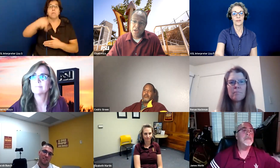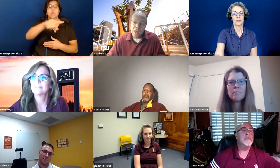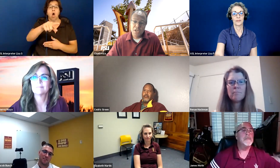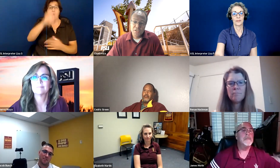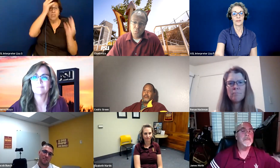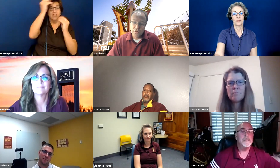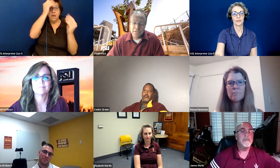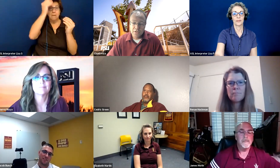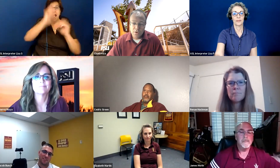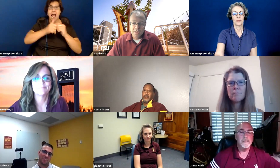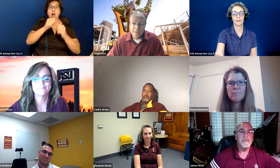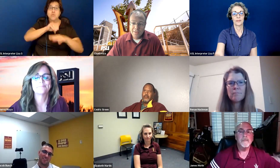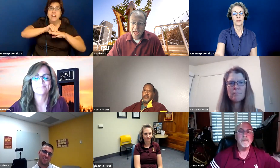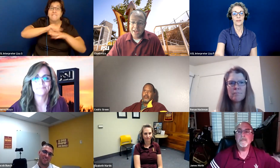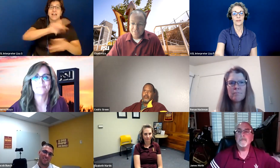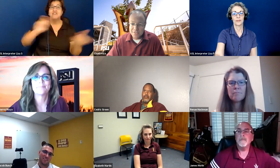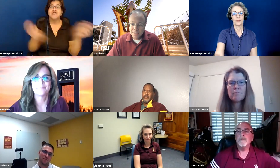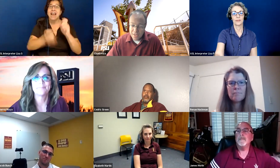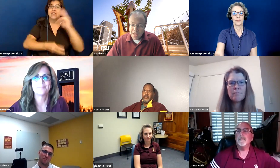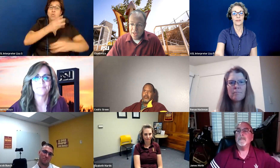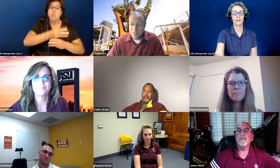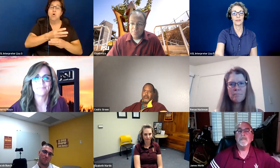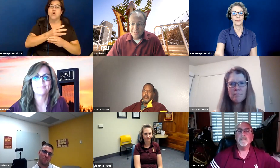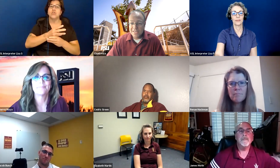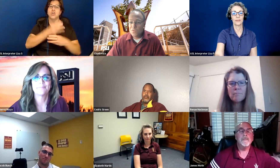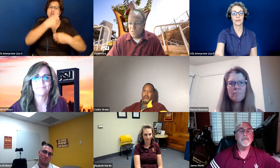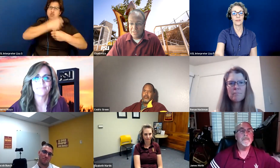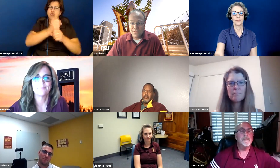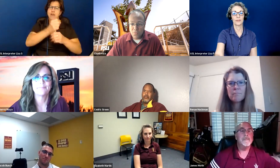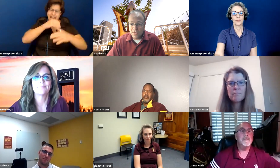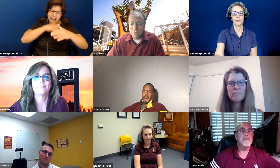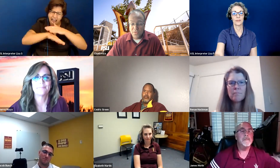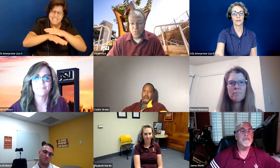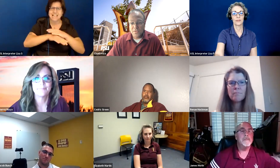can help change the world to create access, accessibility for those